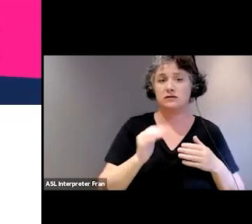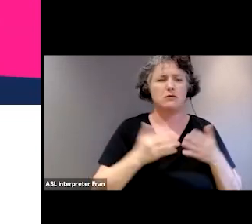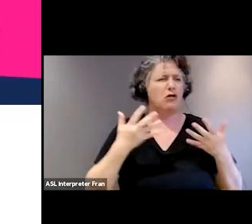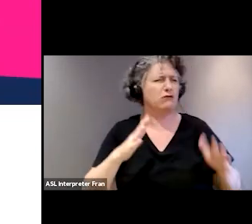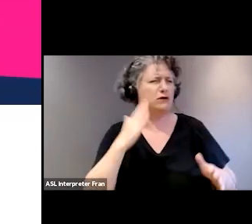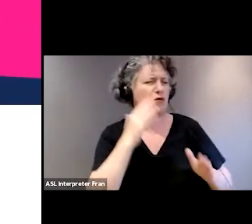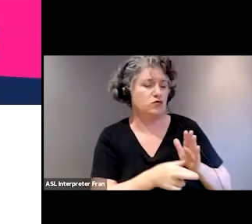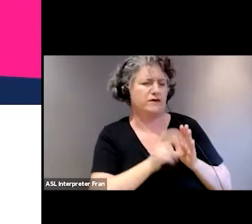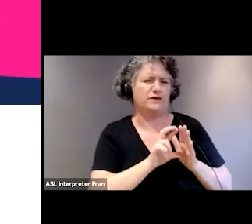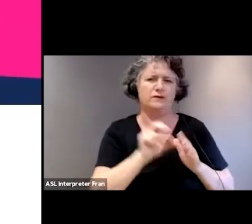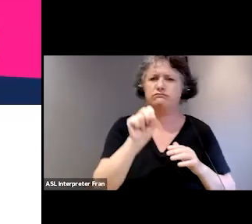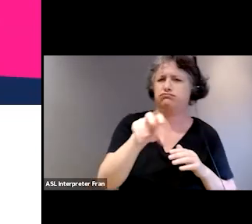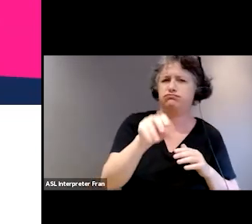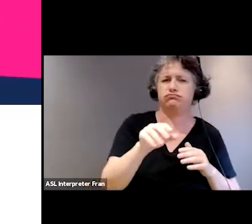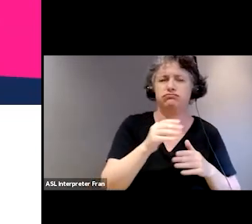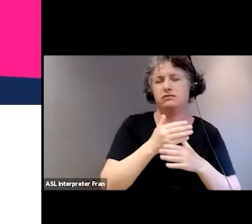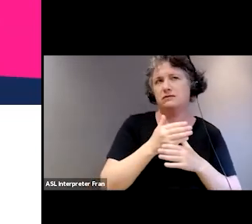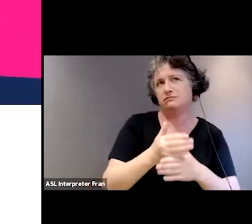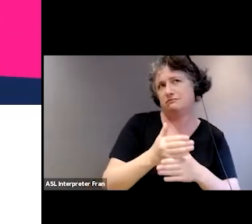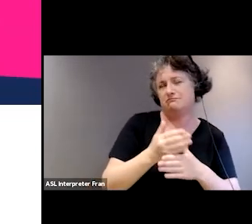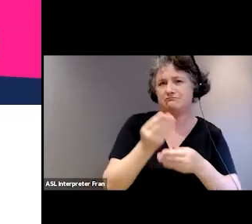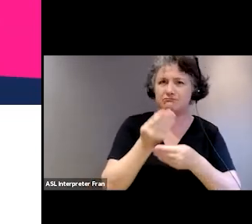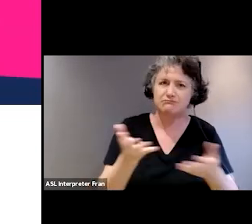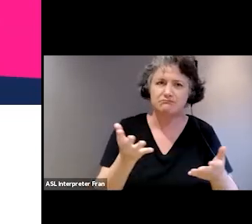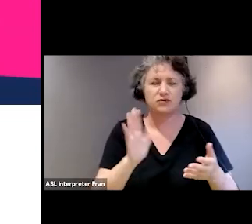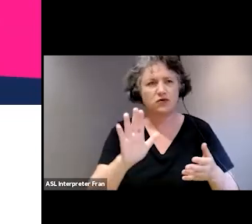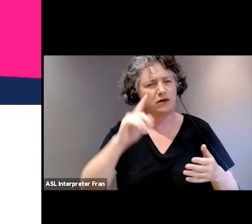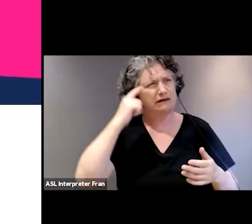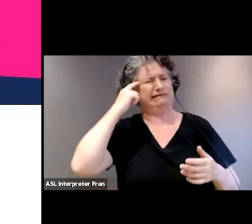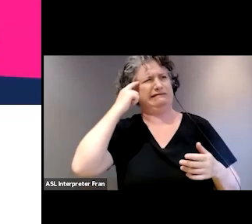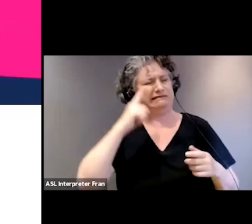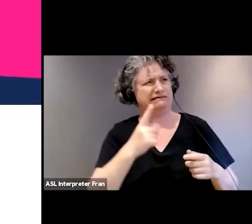confidence, to help answer questions that people might have around the vaccine, and